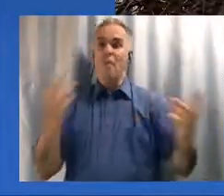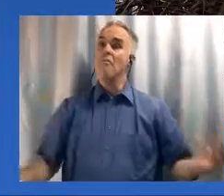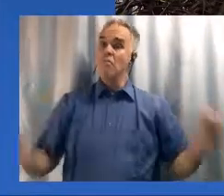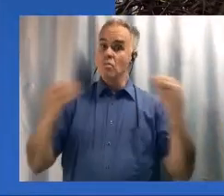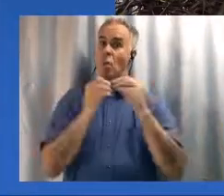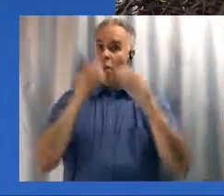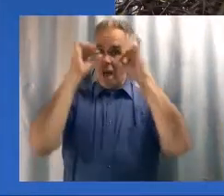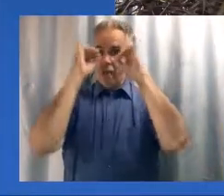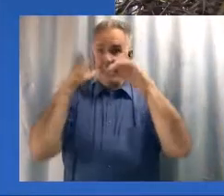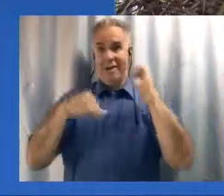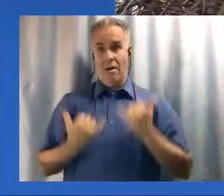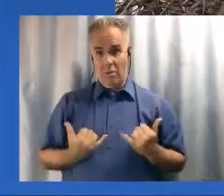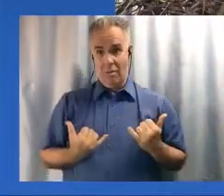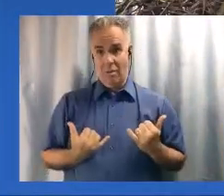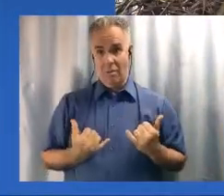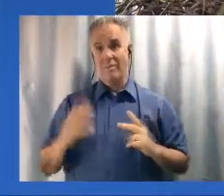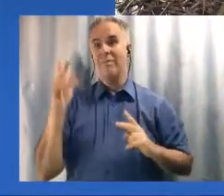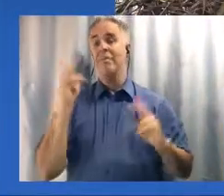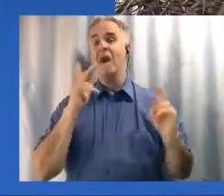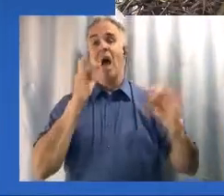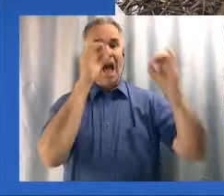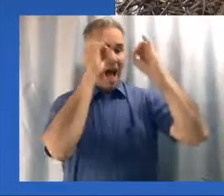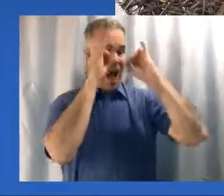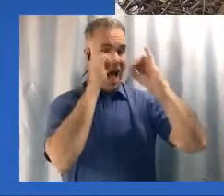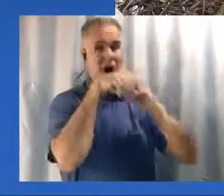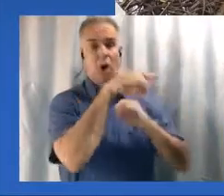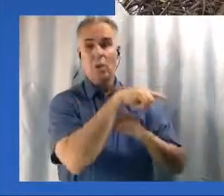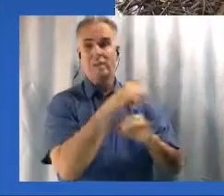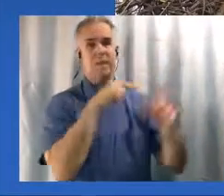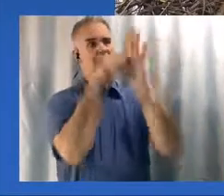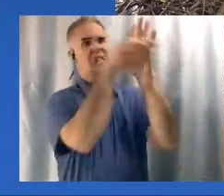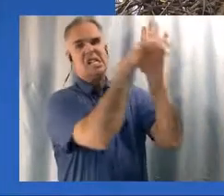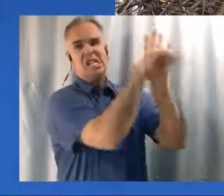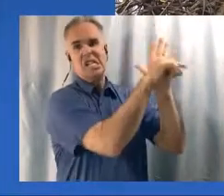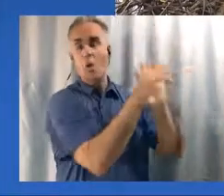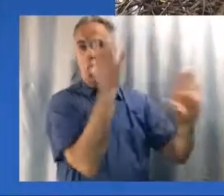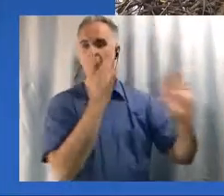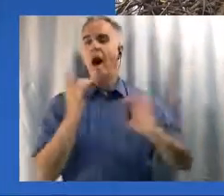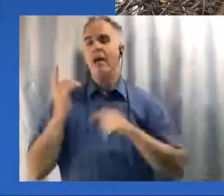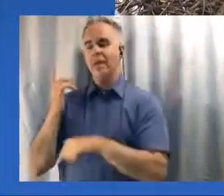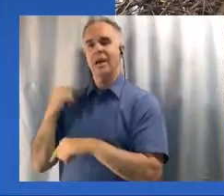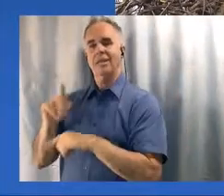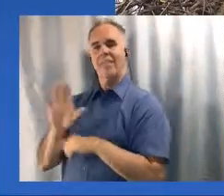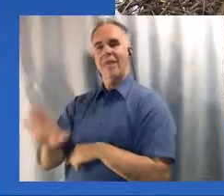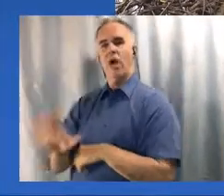Years ago there were many more owls in the world than there are today. People killed owls